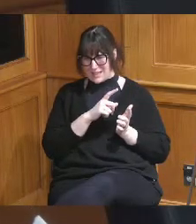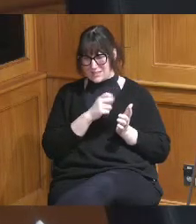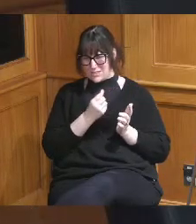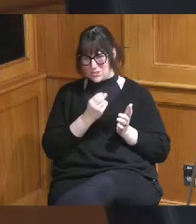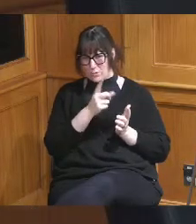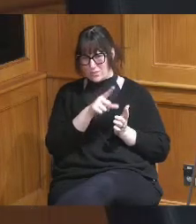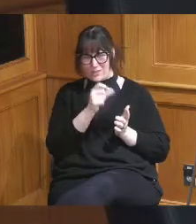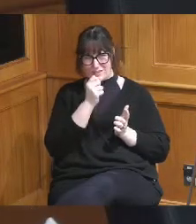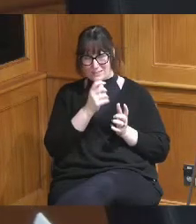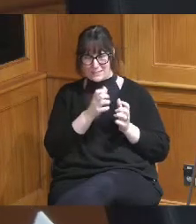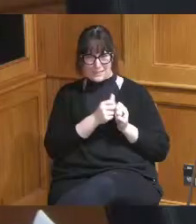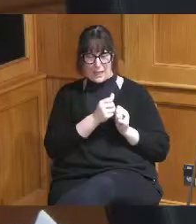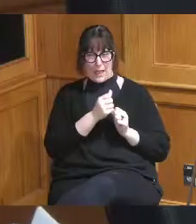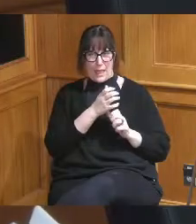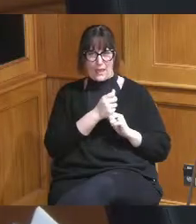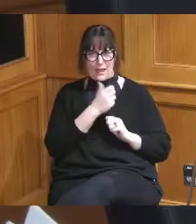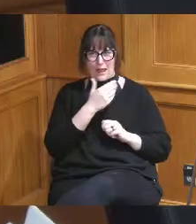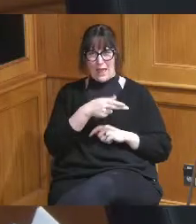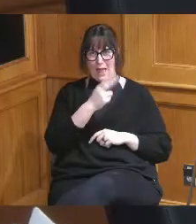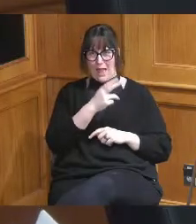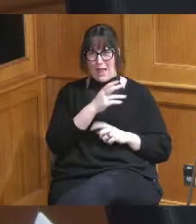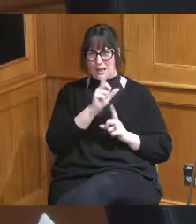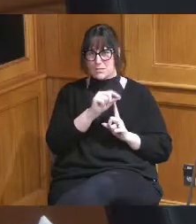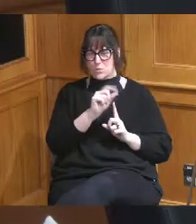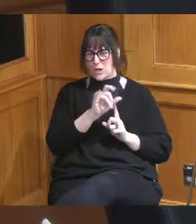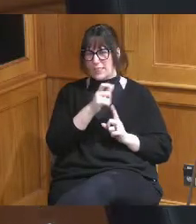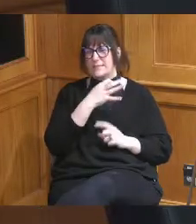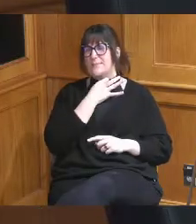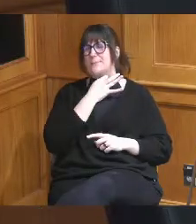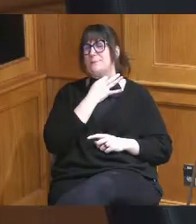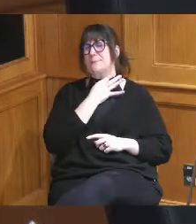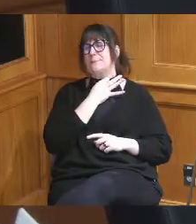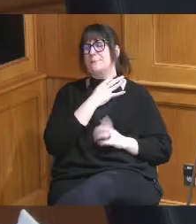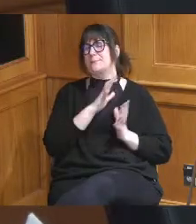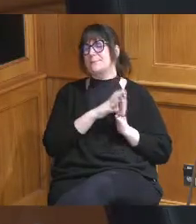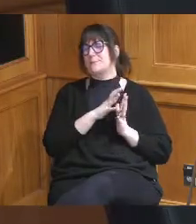the other organizations just think that's curious all right I'm gonna I've got another question I'm